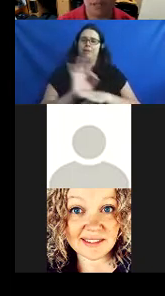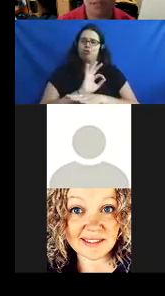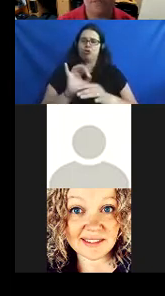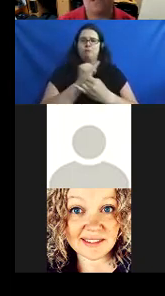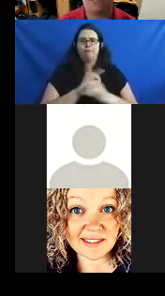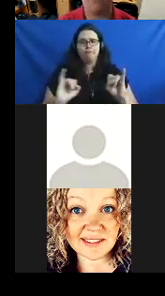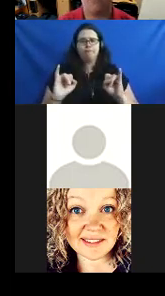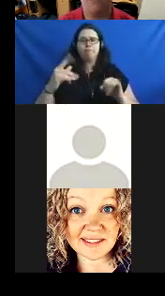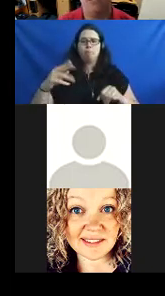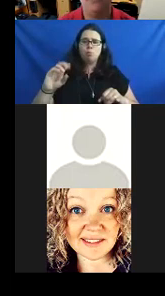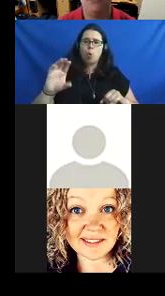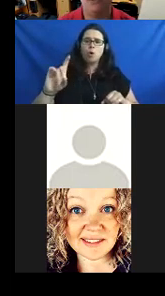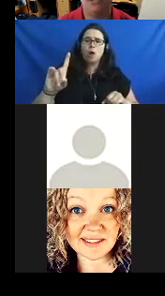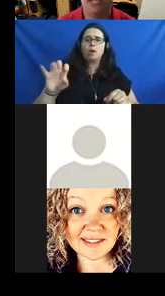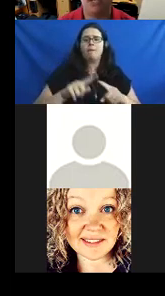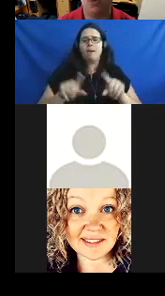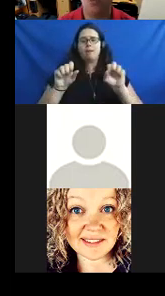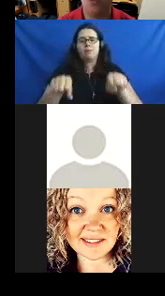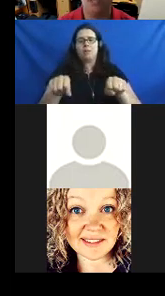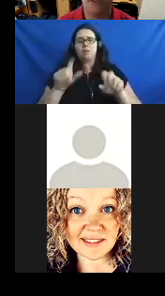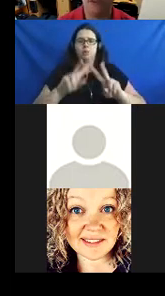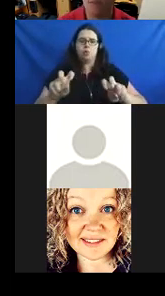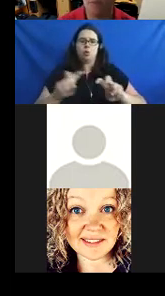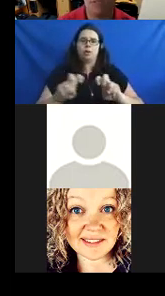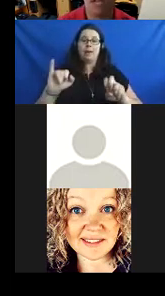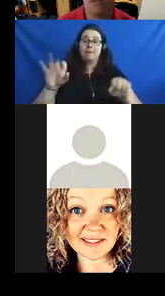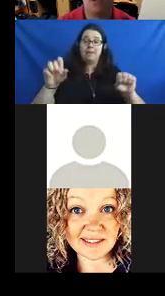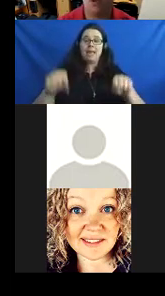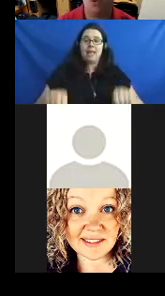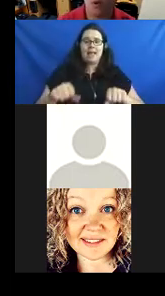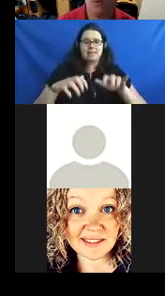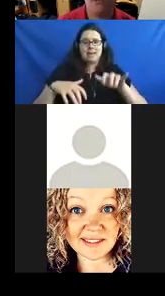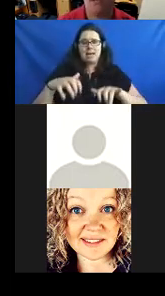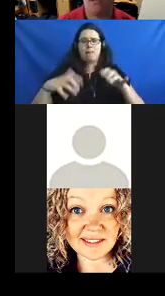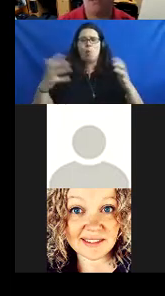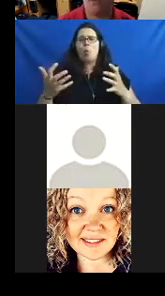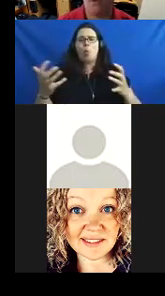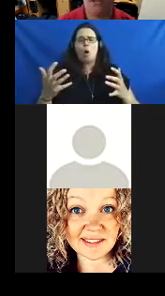AS POSSIBLE TO LOOK AT, YOU KNOW, IF THEY ARE ABLE TO TYPE, WHAT WOULD BE A GOOD MODE.